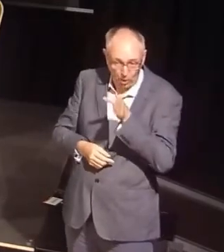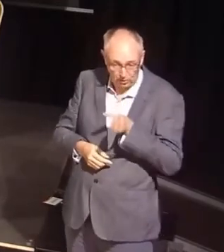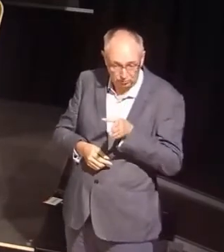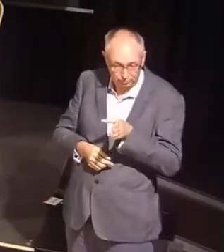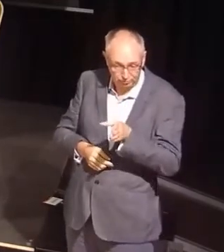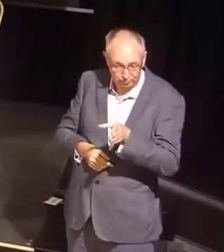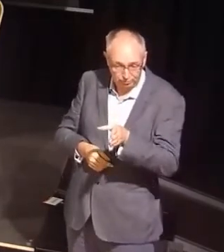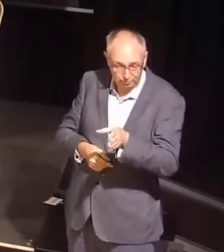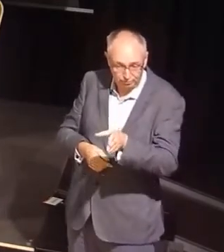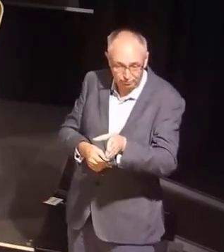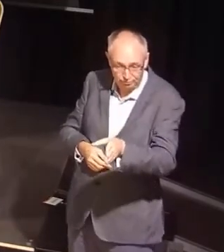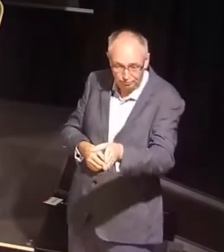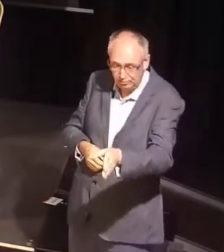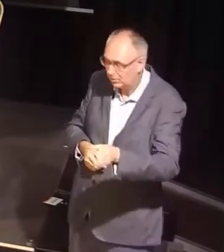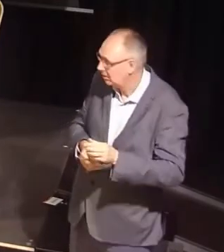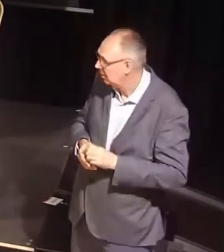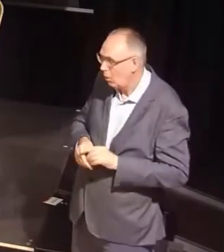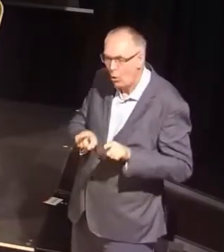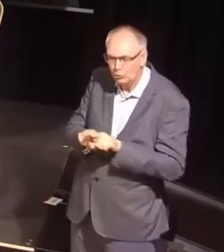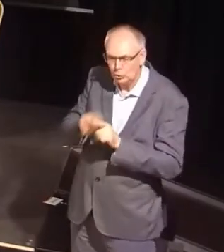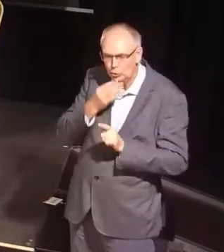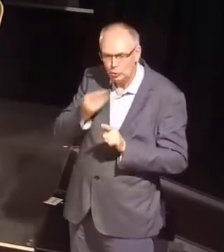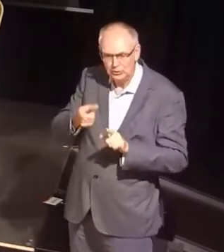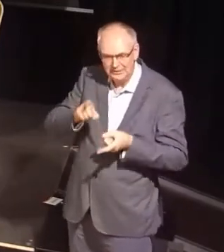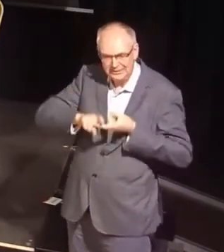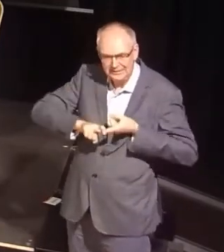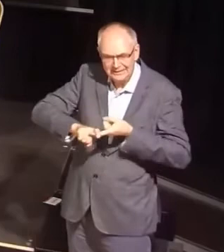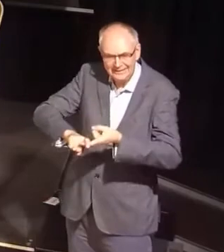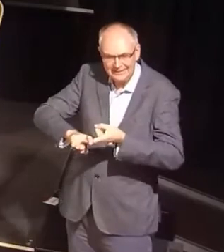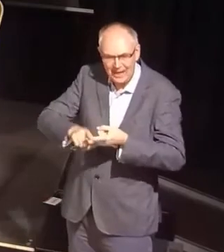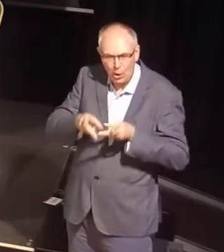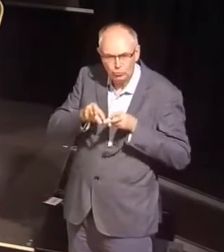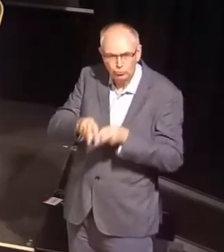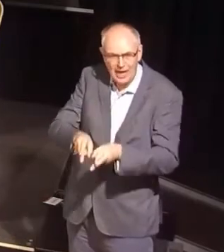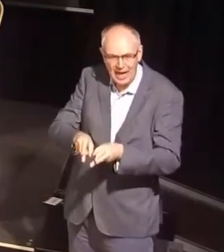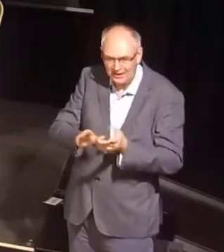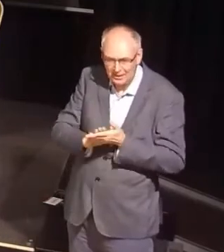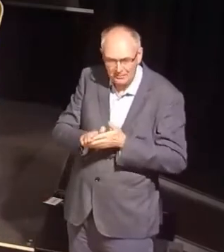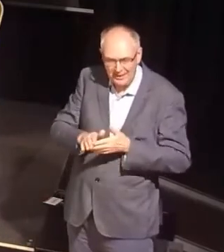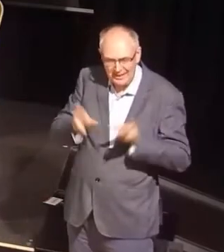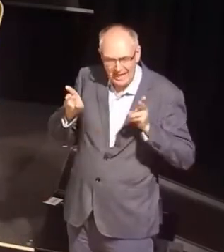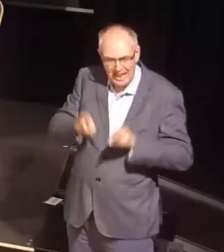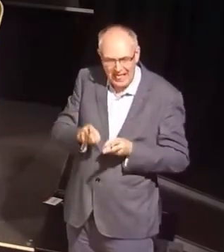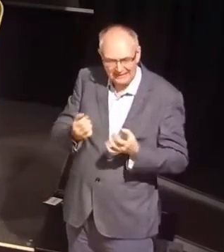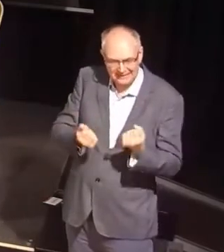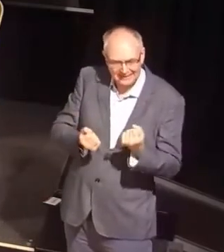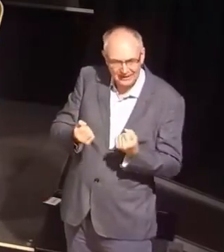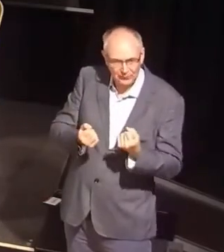We all use stay on track, which reduces the demand on him to steer, but still gave him full control.